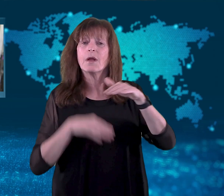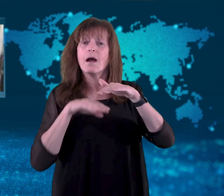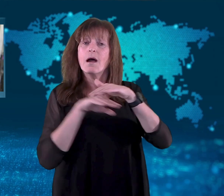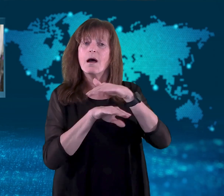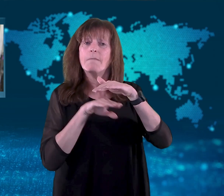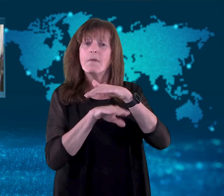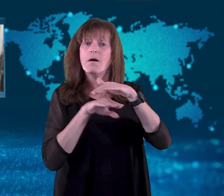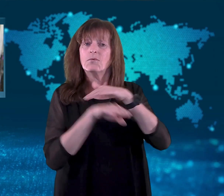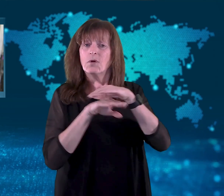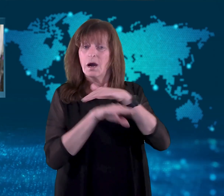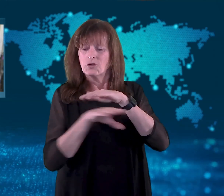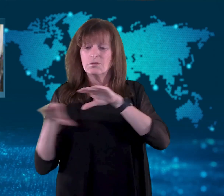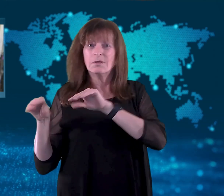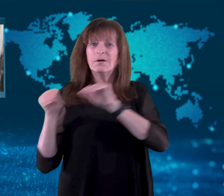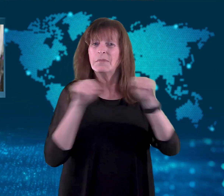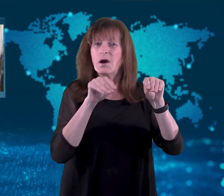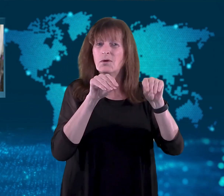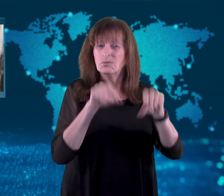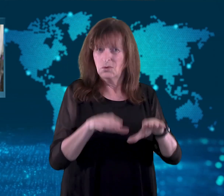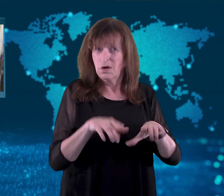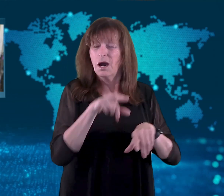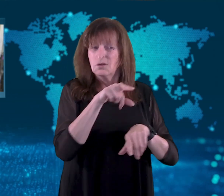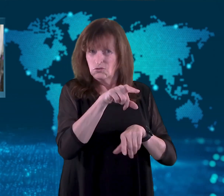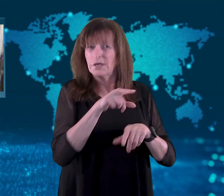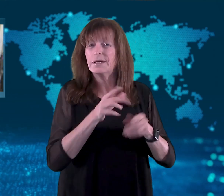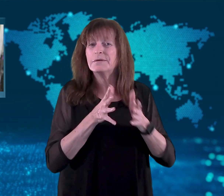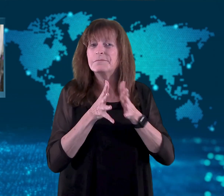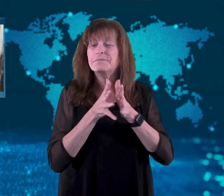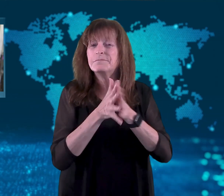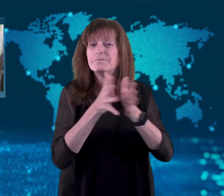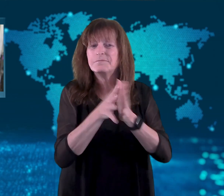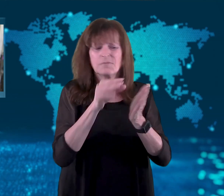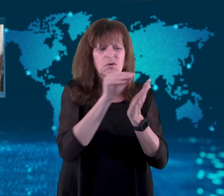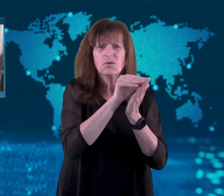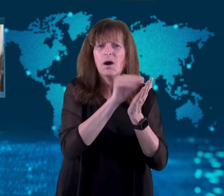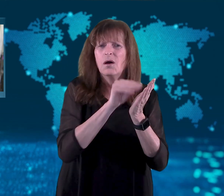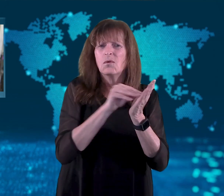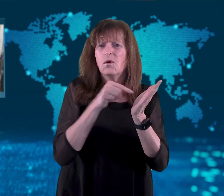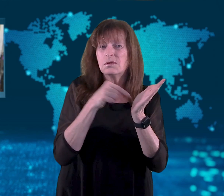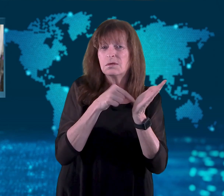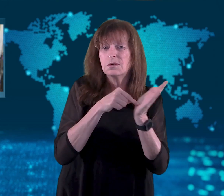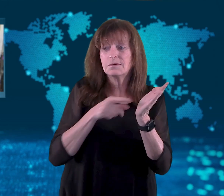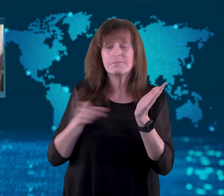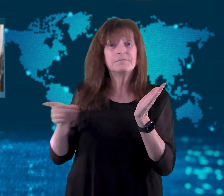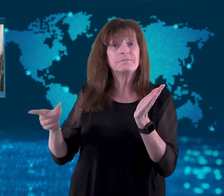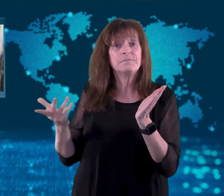in South Korea and later moved to New Zealand.